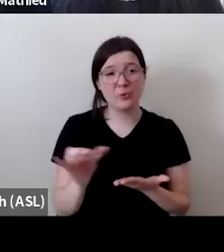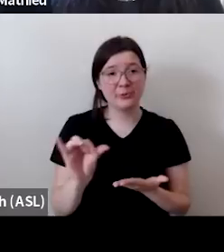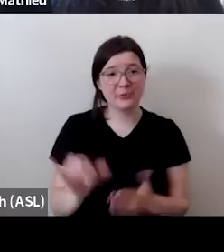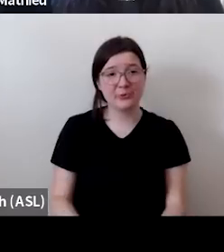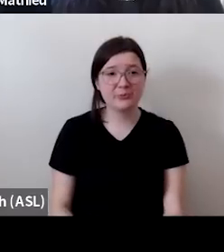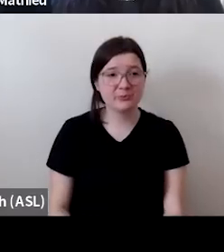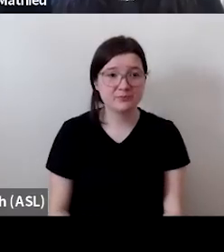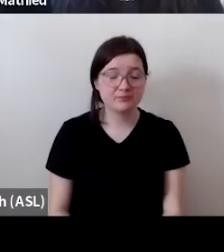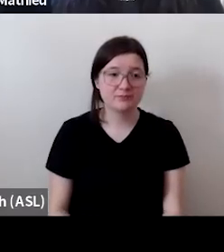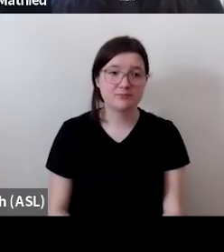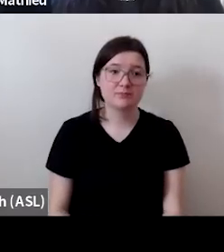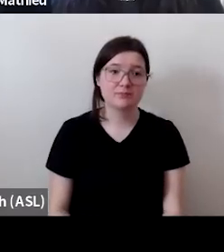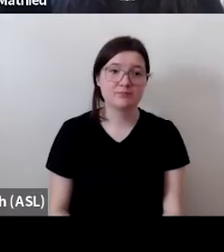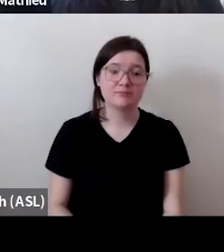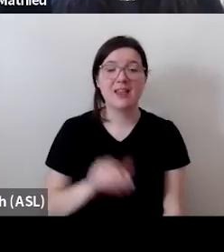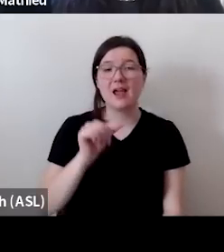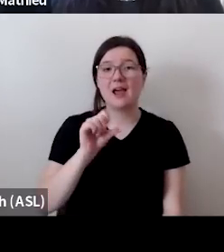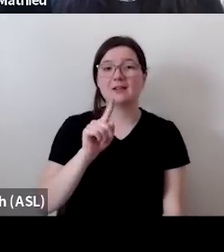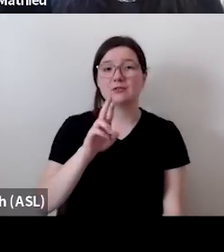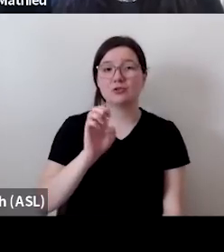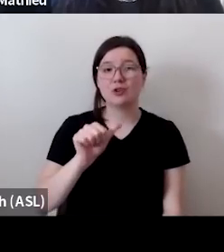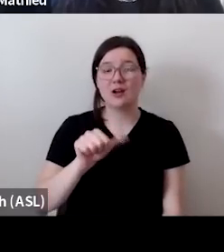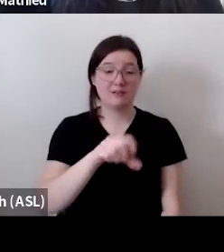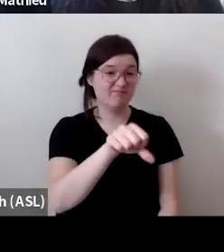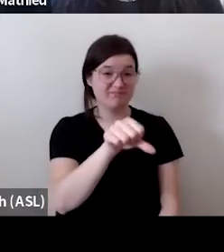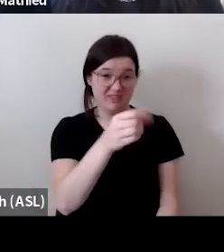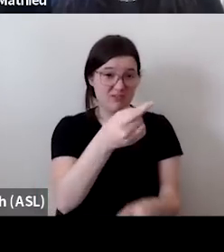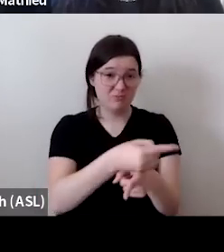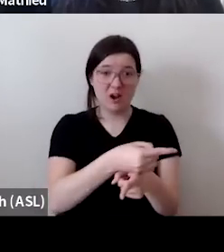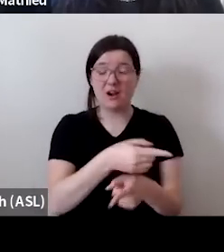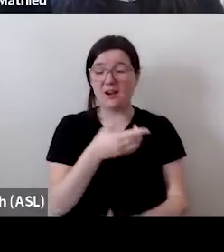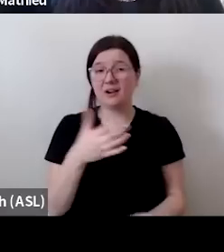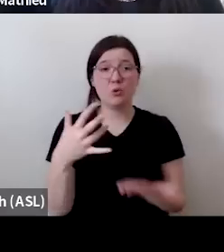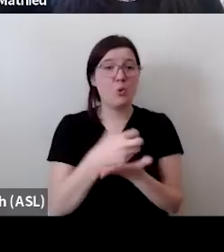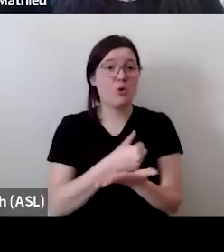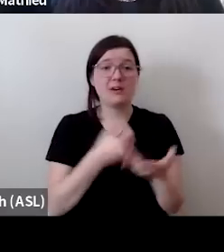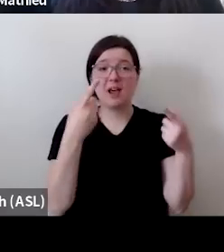I think that's right. And also we see hoarding across cultures across the globe. It happens all in all places.